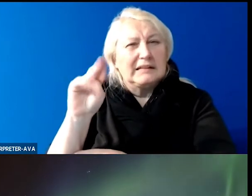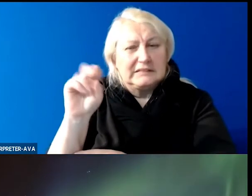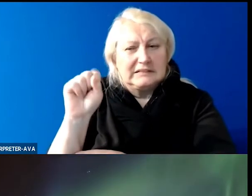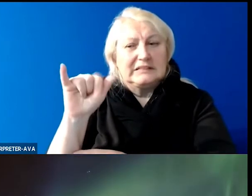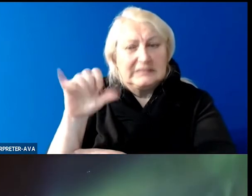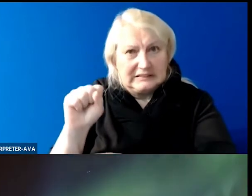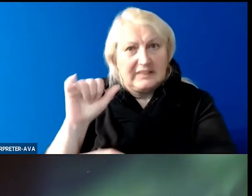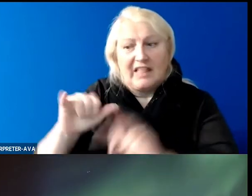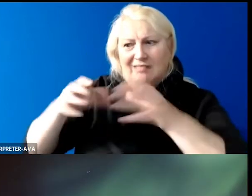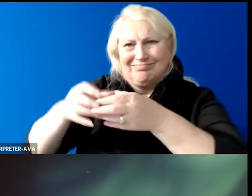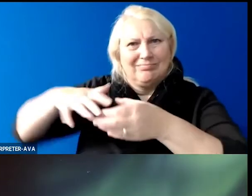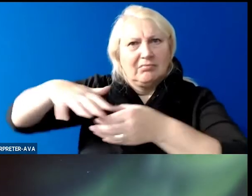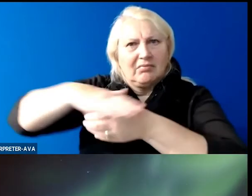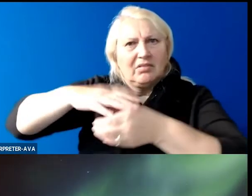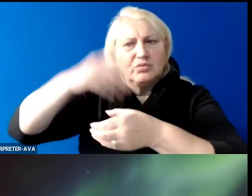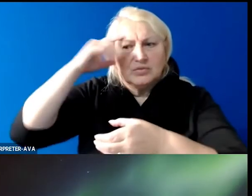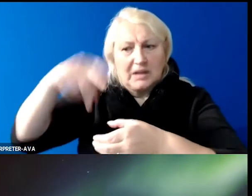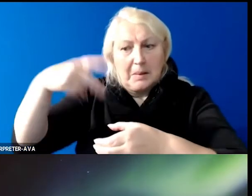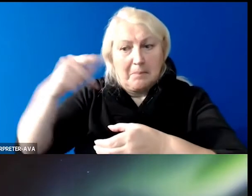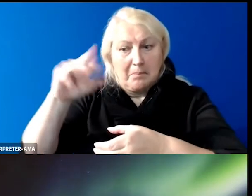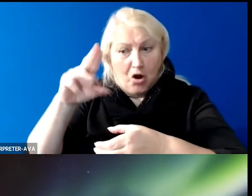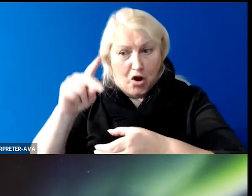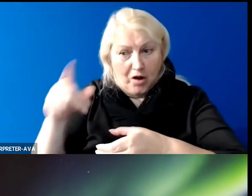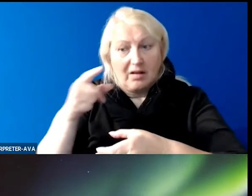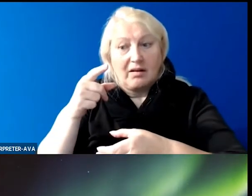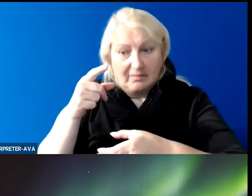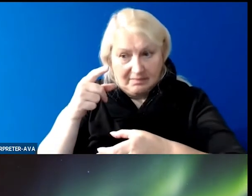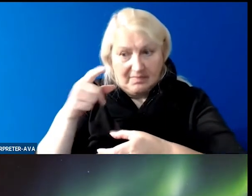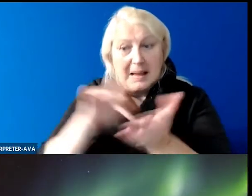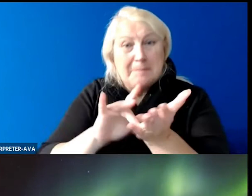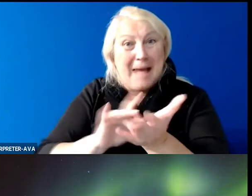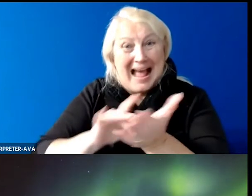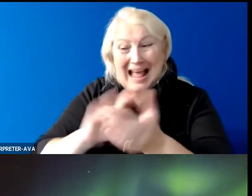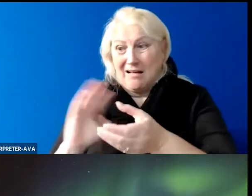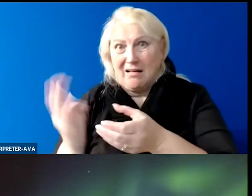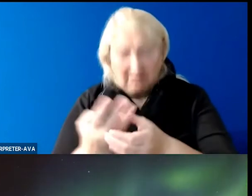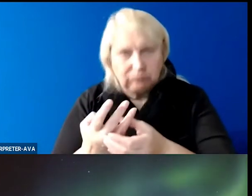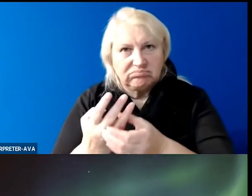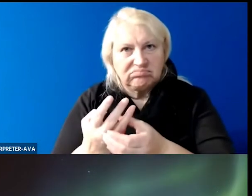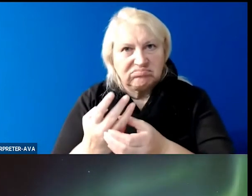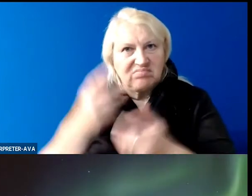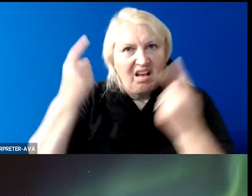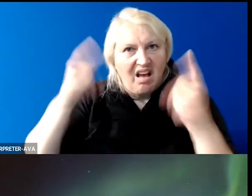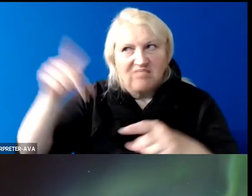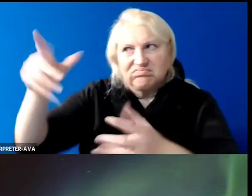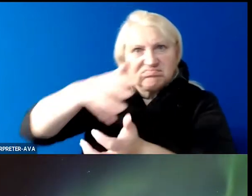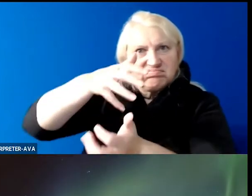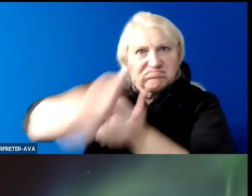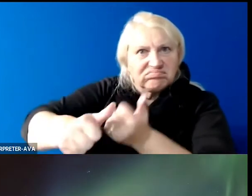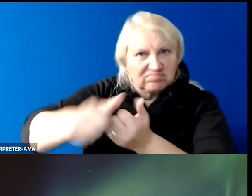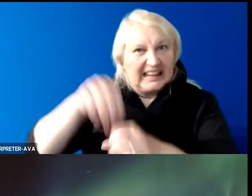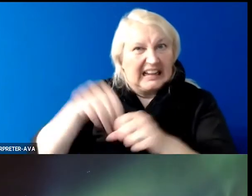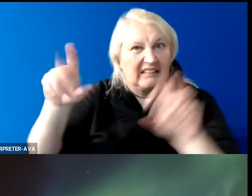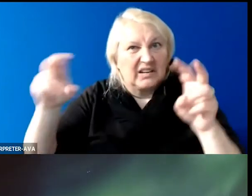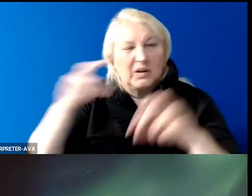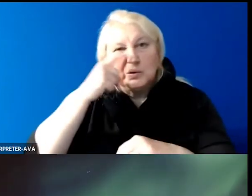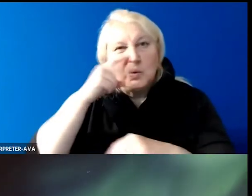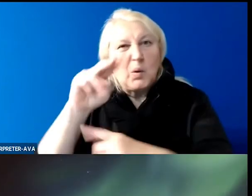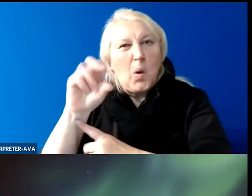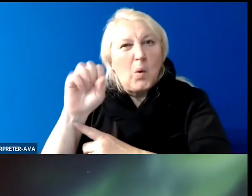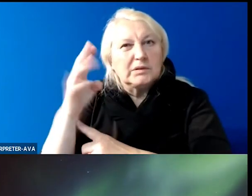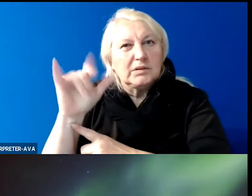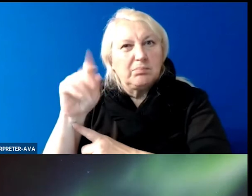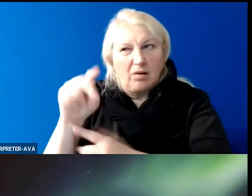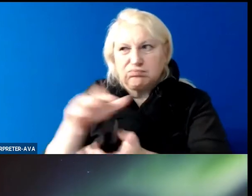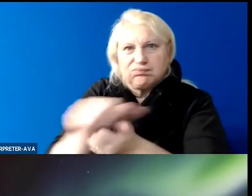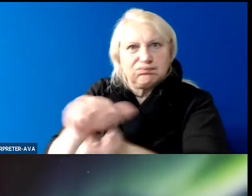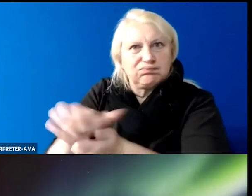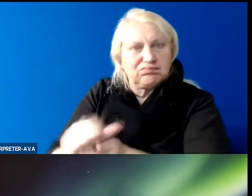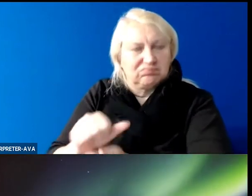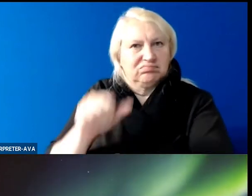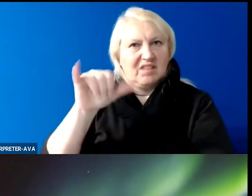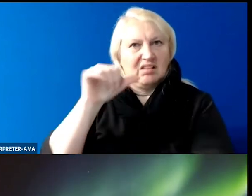the vandalism of a sacred and ceremonial site out of Nose Hill Park. And he reminded us that